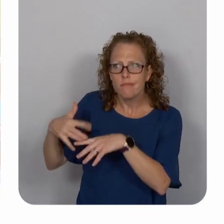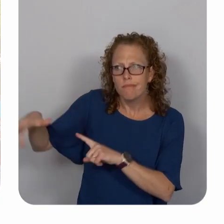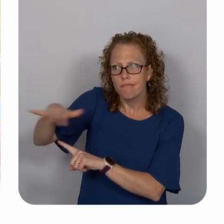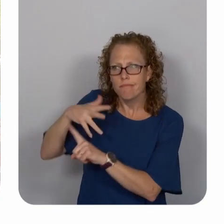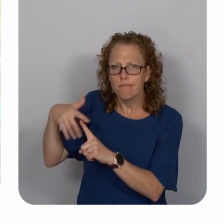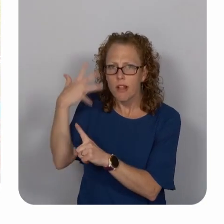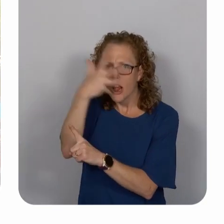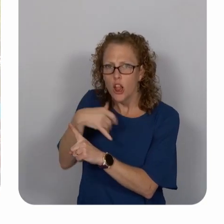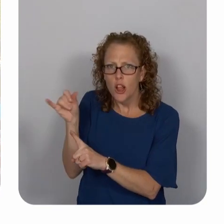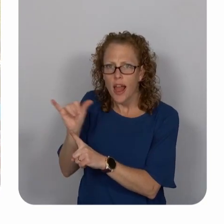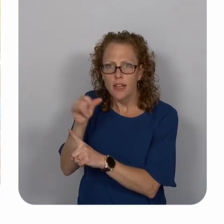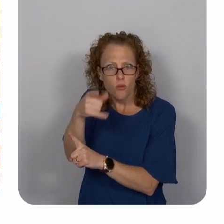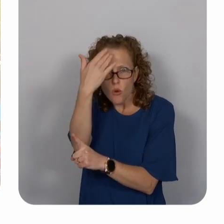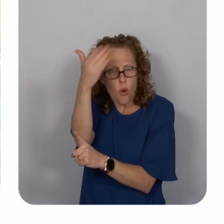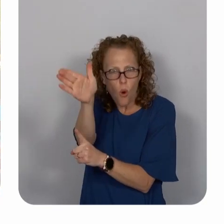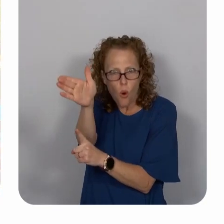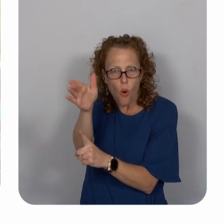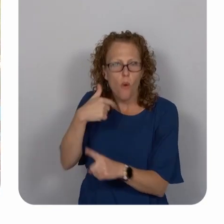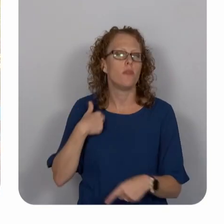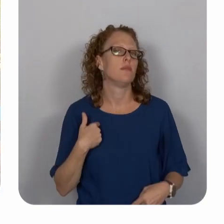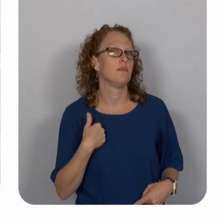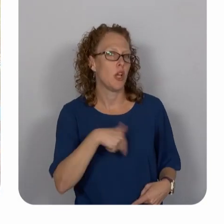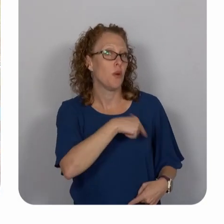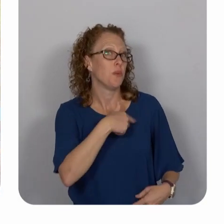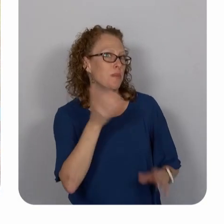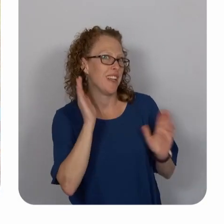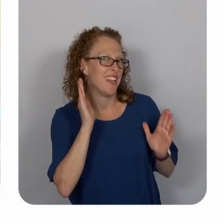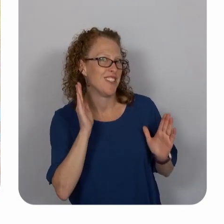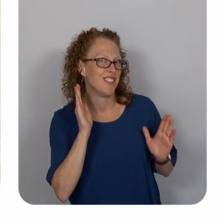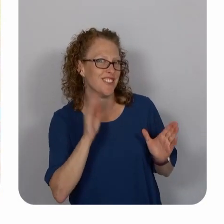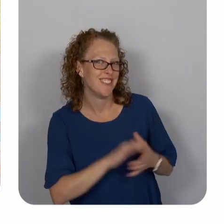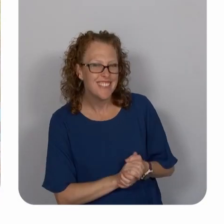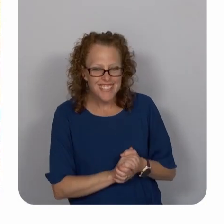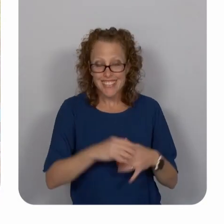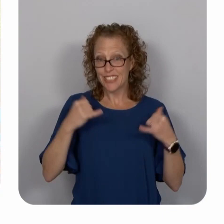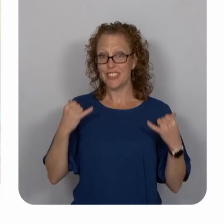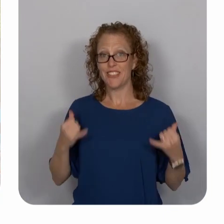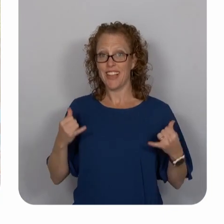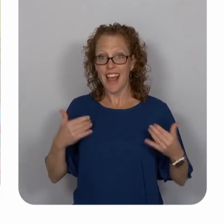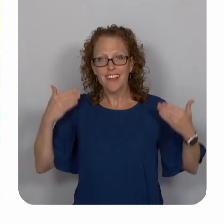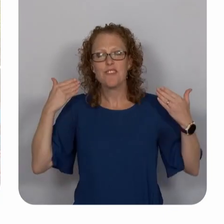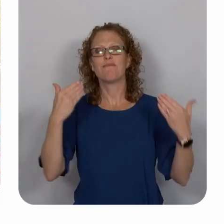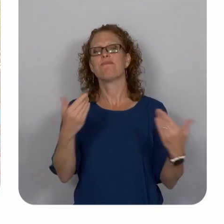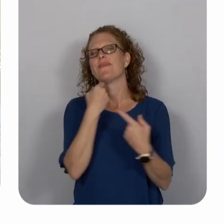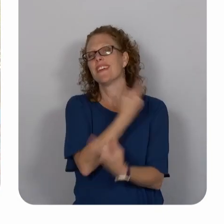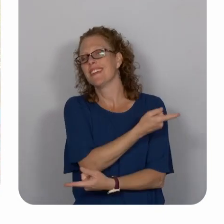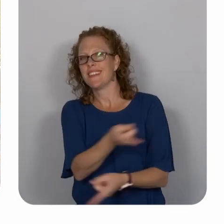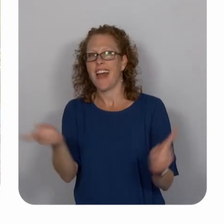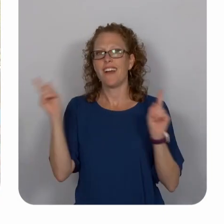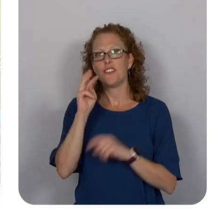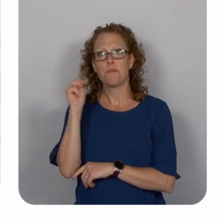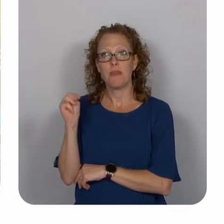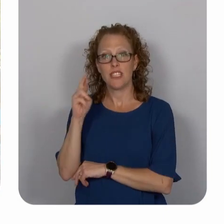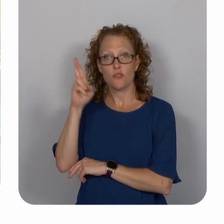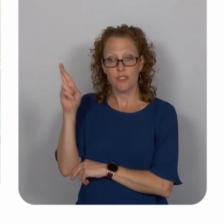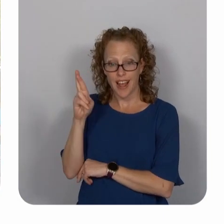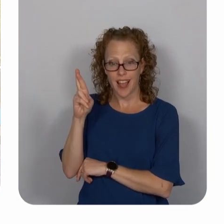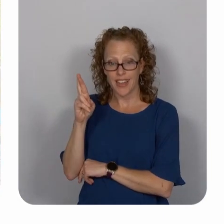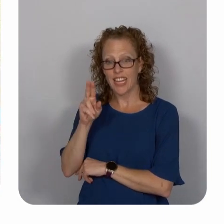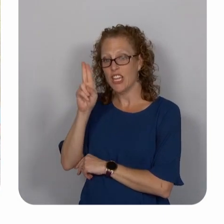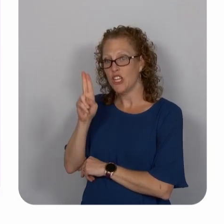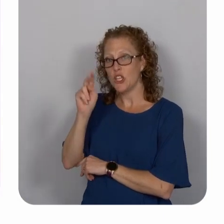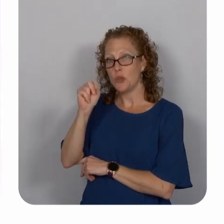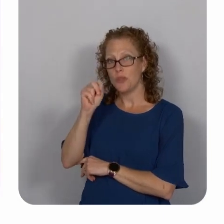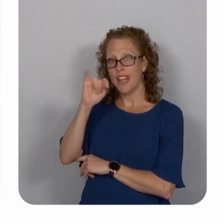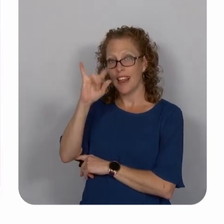We listened and today we are announcing Mixed Reality Utility Kit.